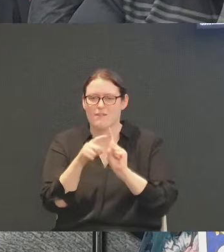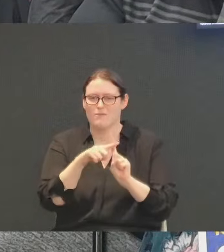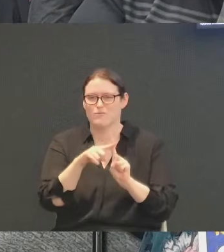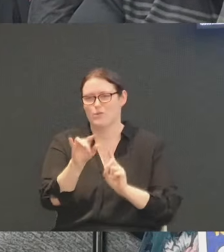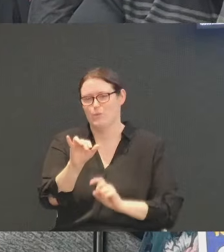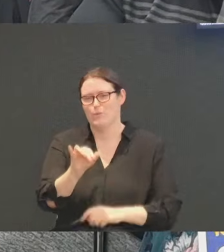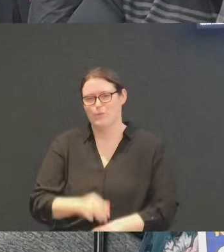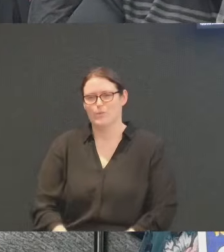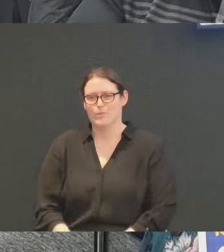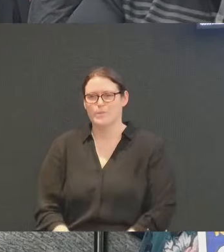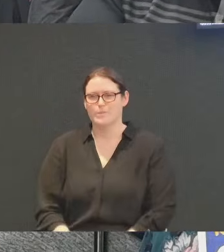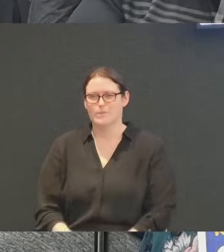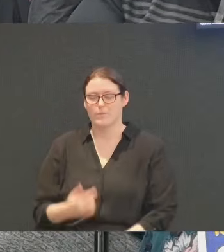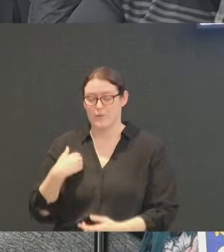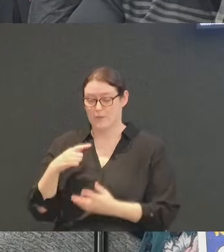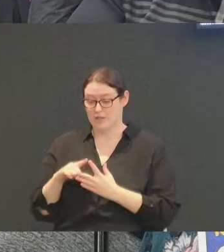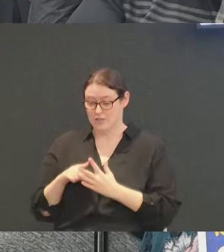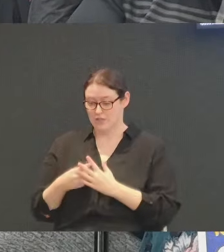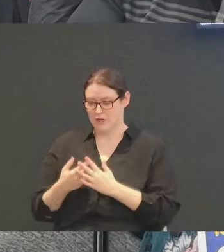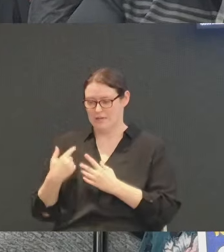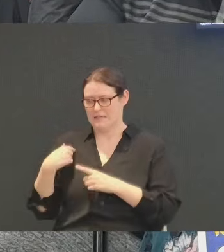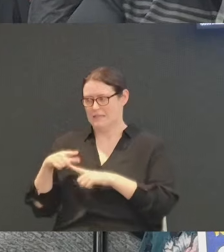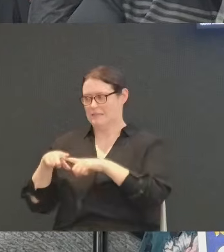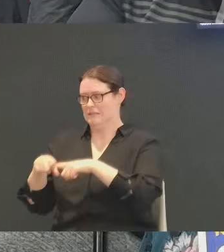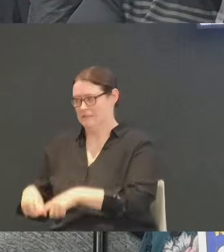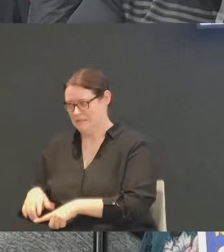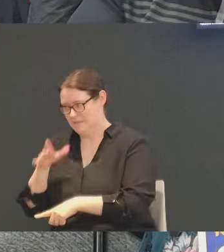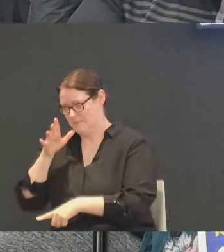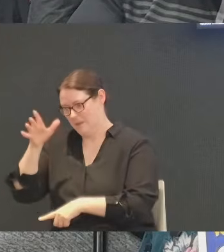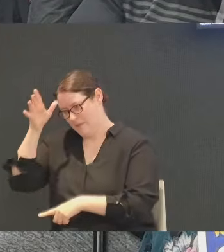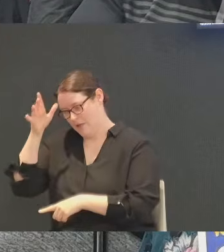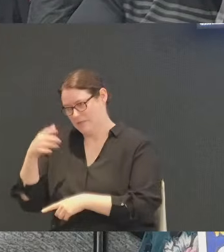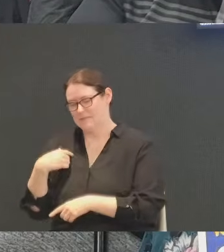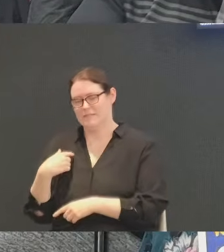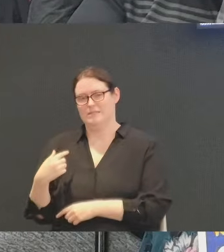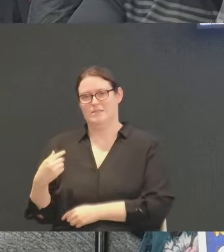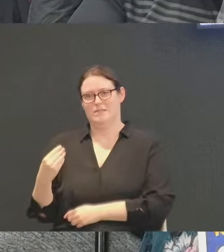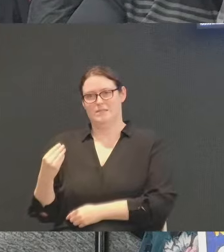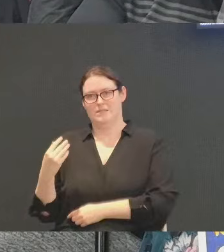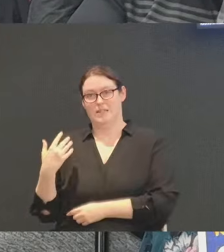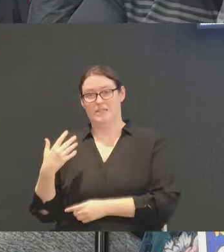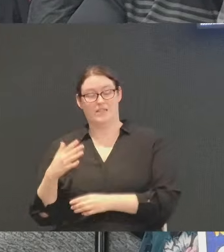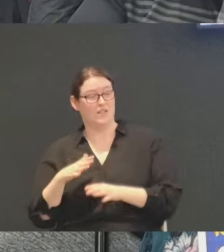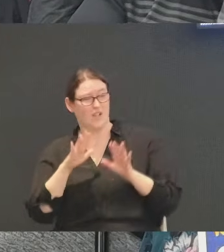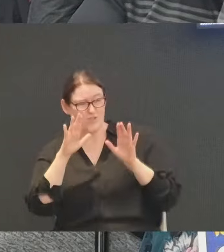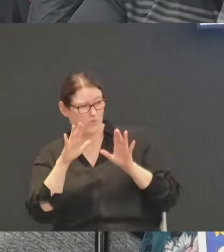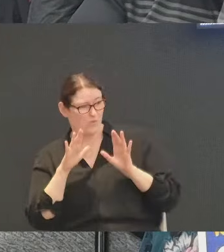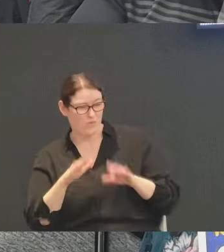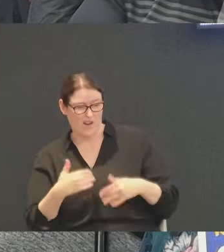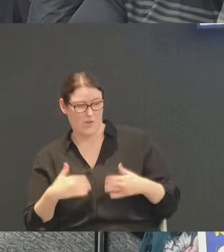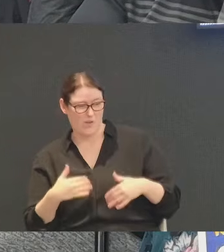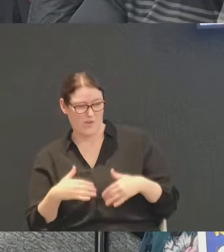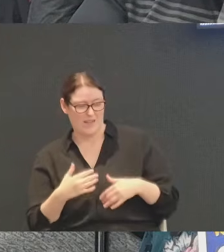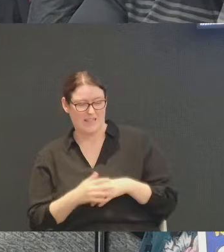this out, you know, I had to lean on my parents. I said, "This is great, but I don't know if I can do